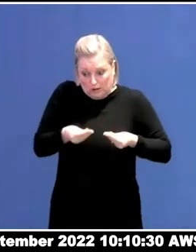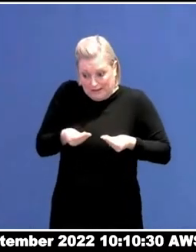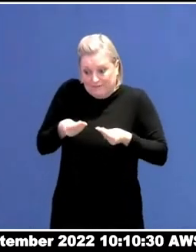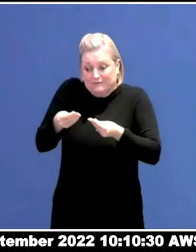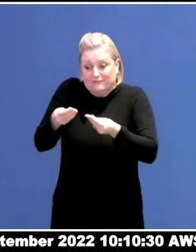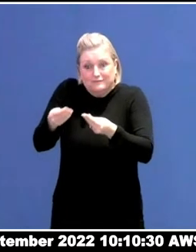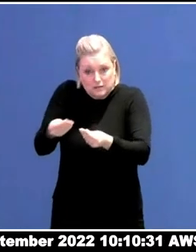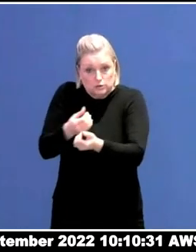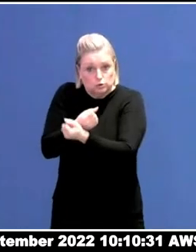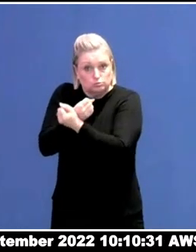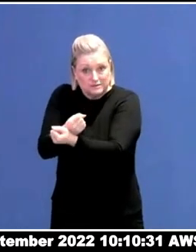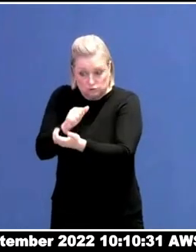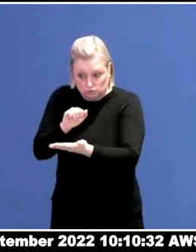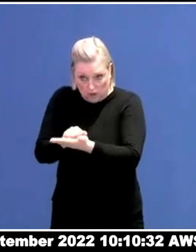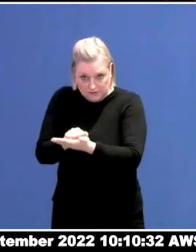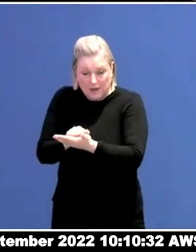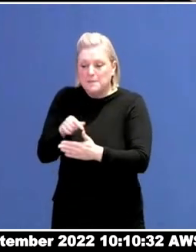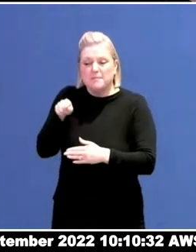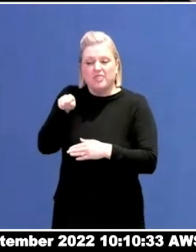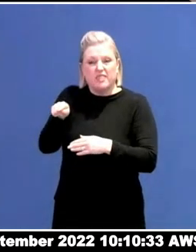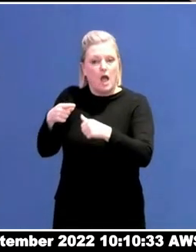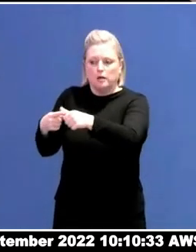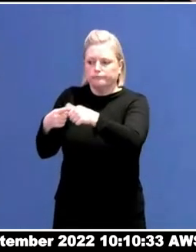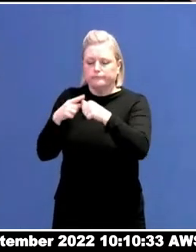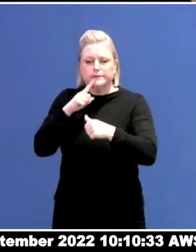continue with the medications because they were amphetamine-based?